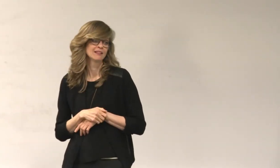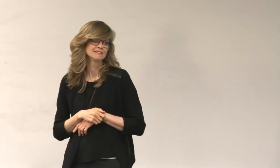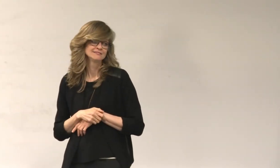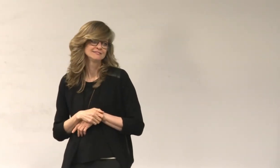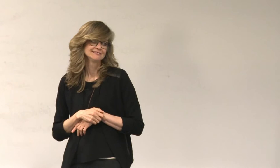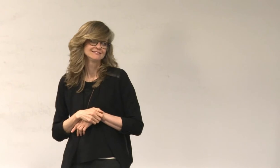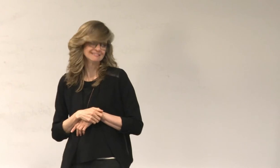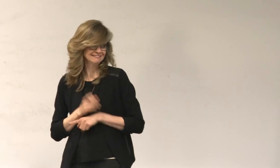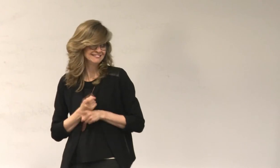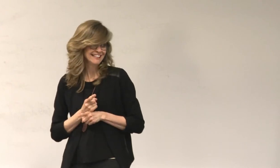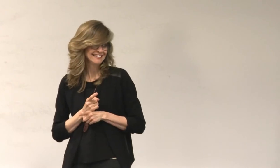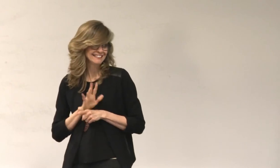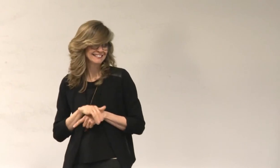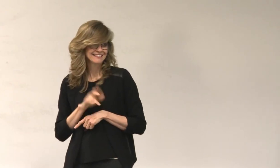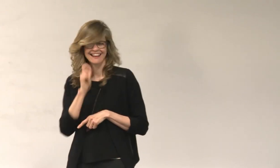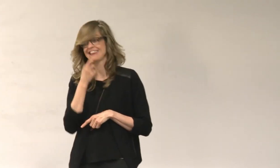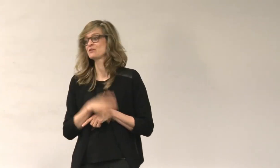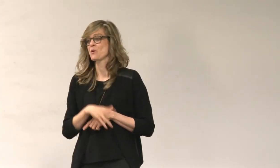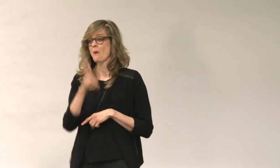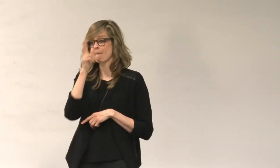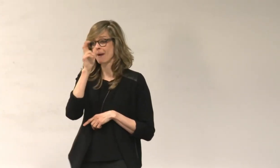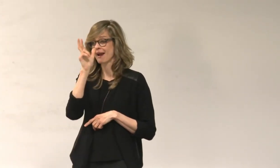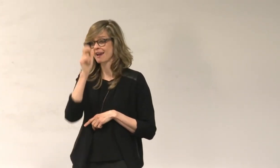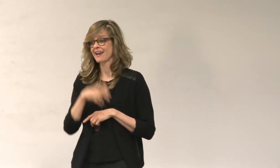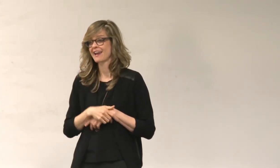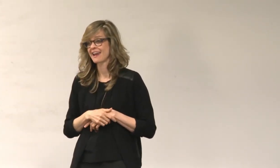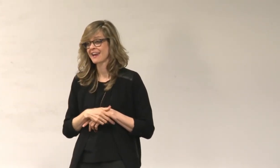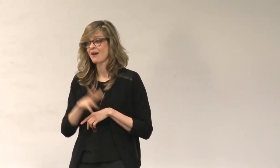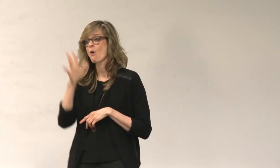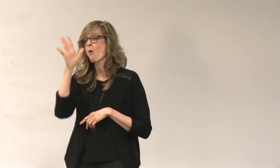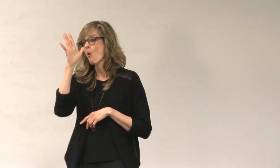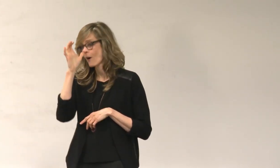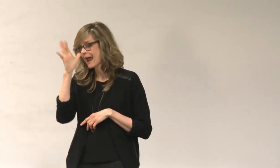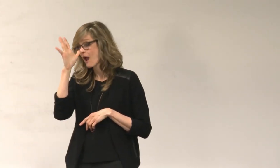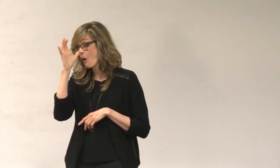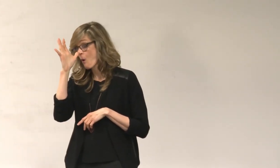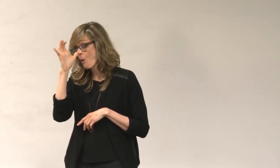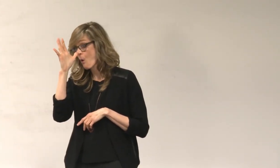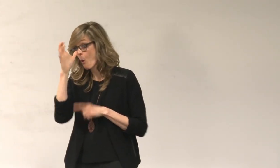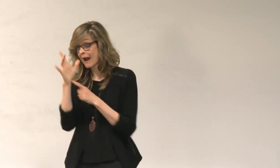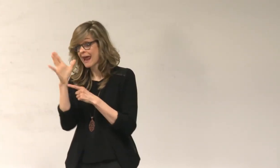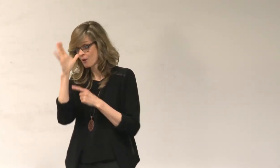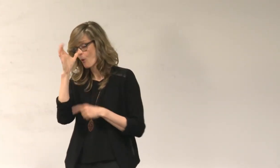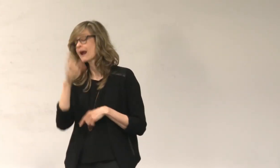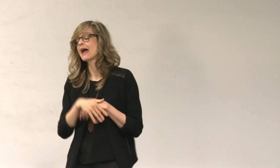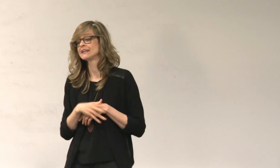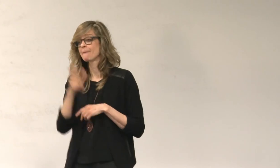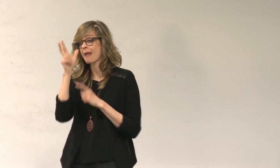YEAH, TWO. ALL RIGHT. OK, SO, THIS IS ONE WAY TO SIGN "ORGASM,"